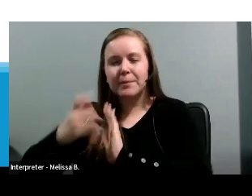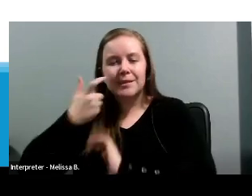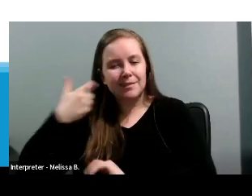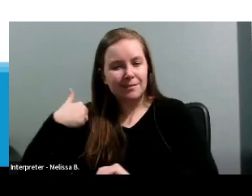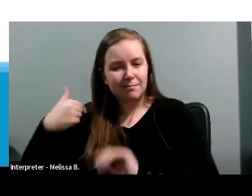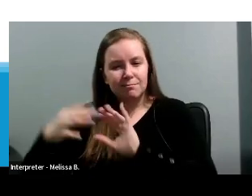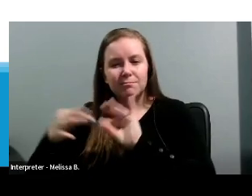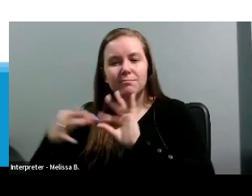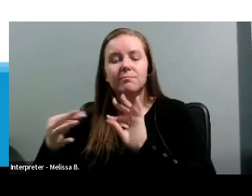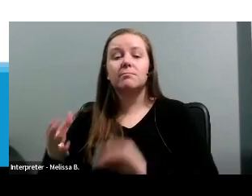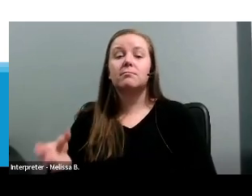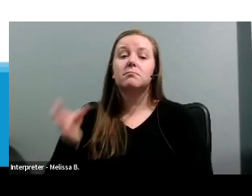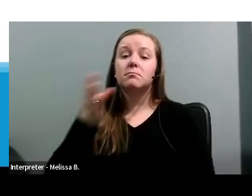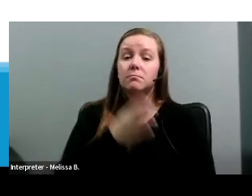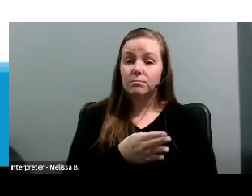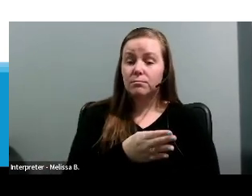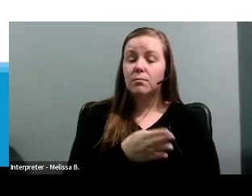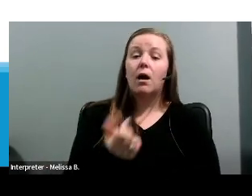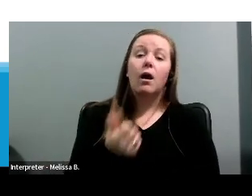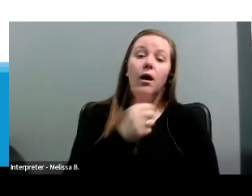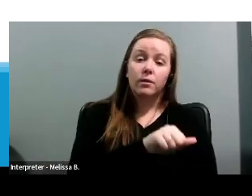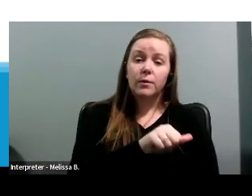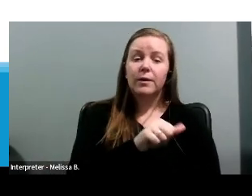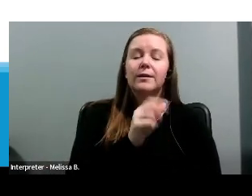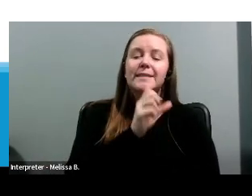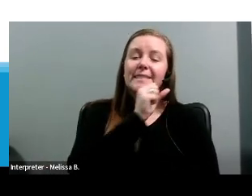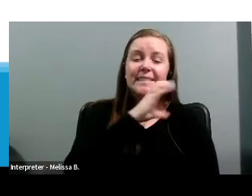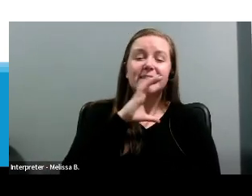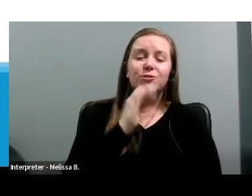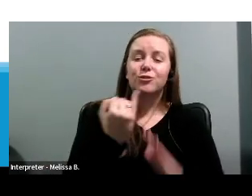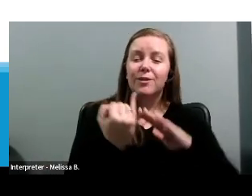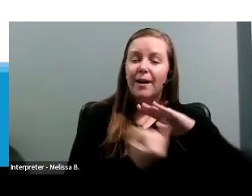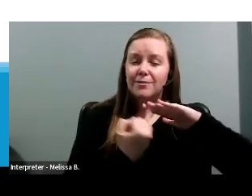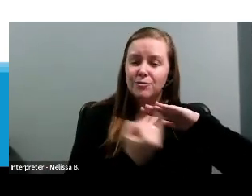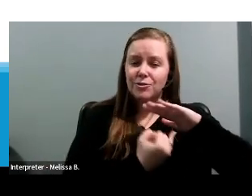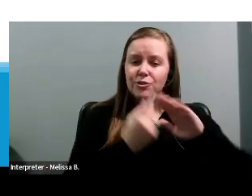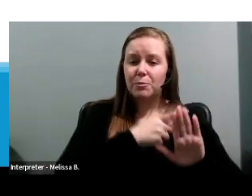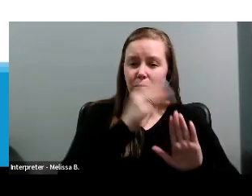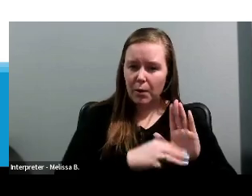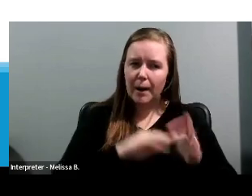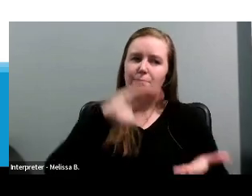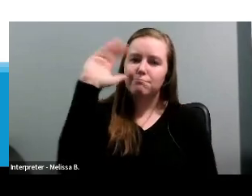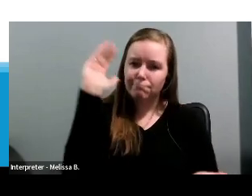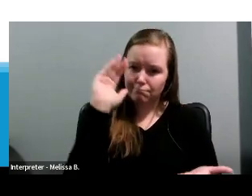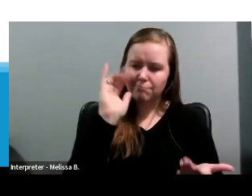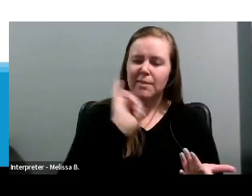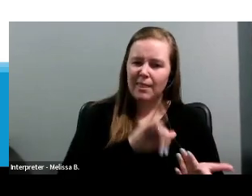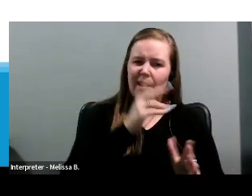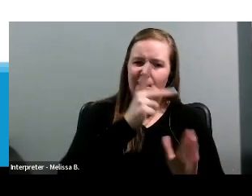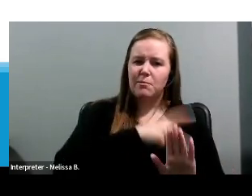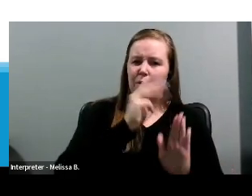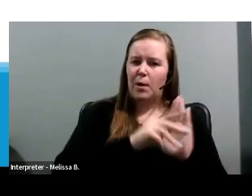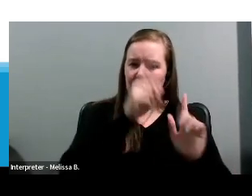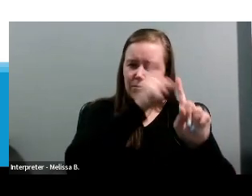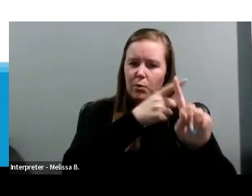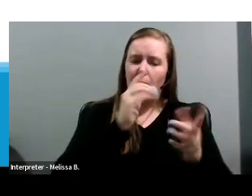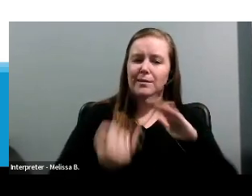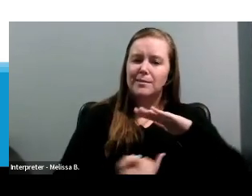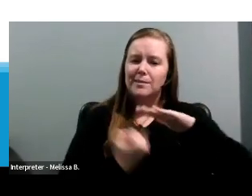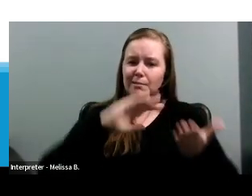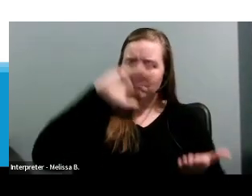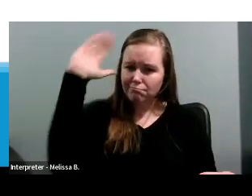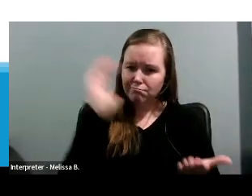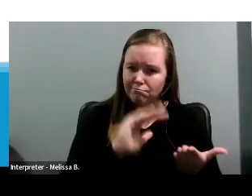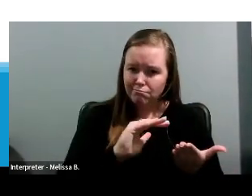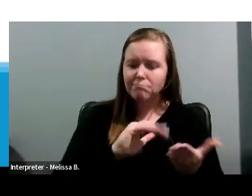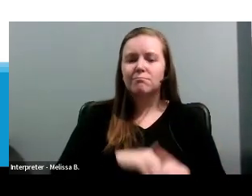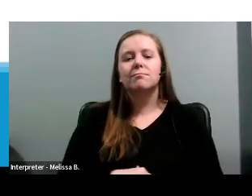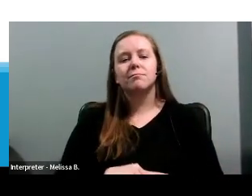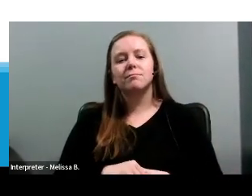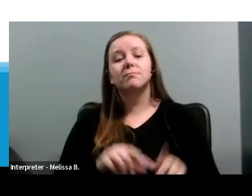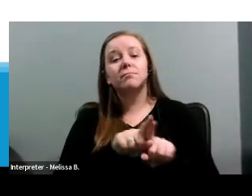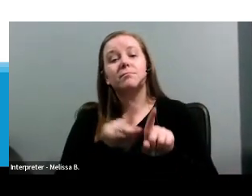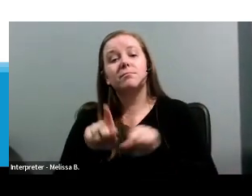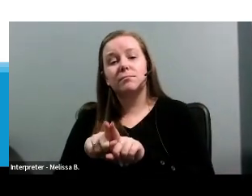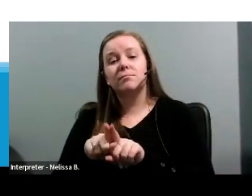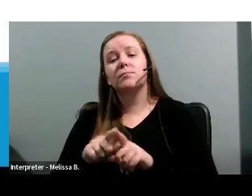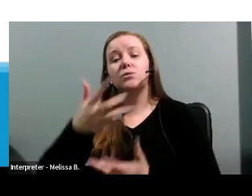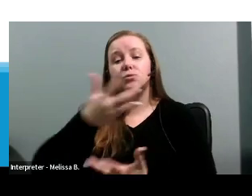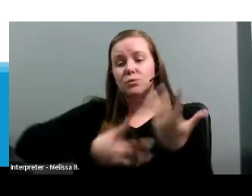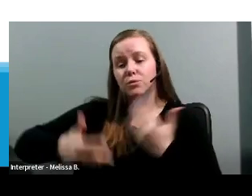Melissa Wong (she/her), SPT: The Reducing Seniors Social Isolation Program, a financial empowerment service that they're expanding, and a social and crisis support service that is being invested in.